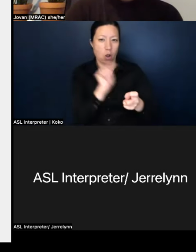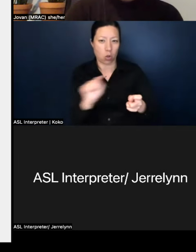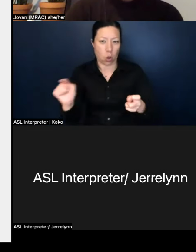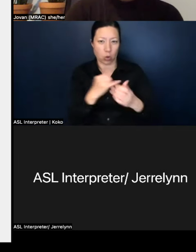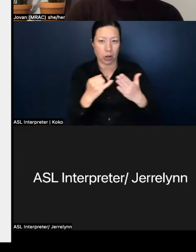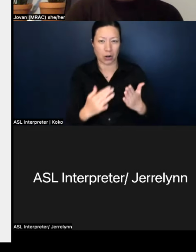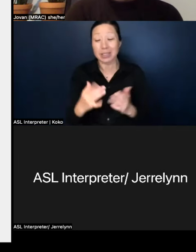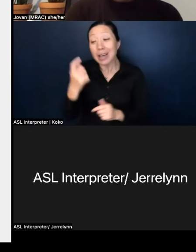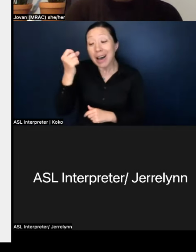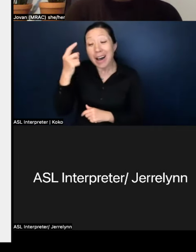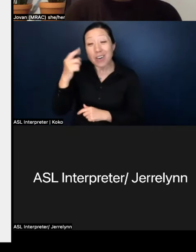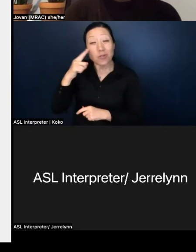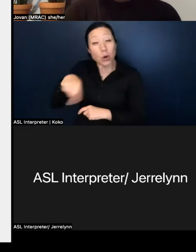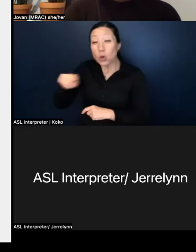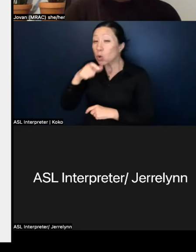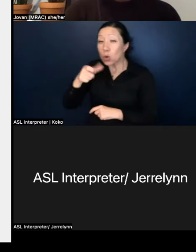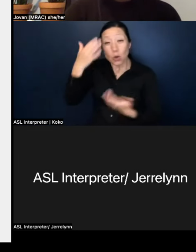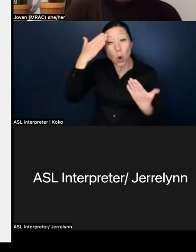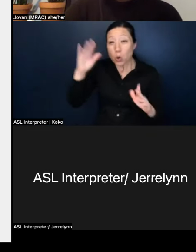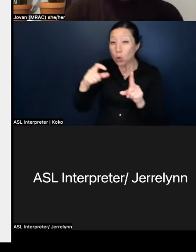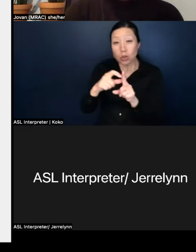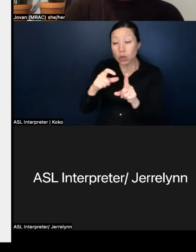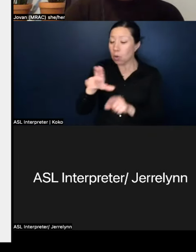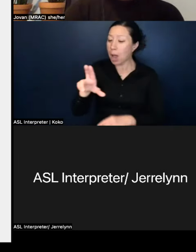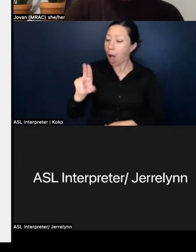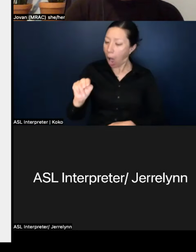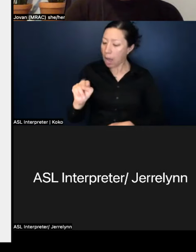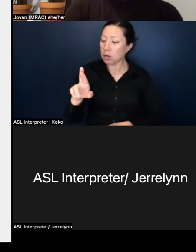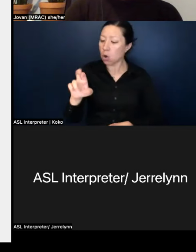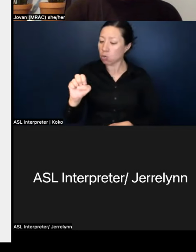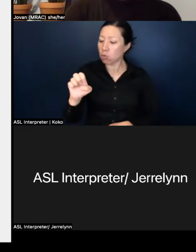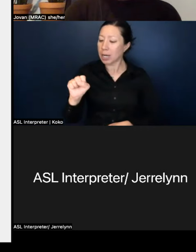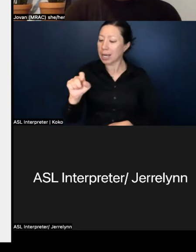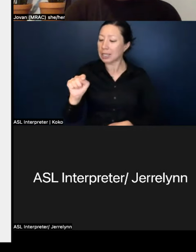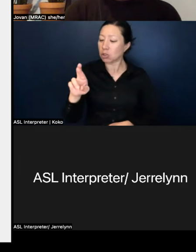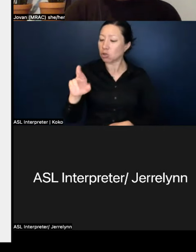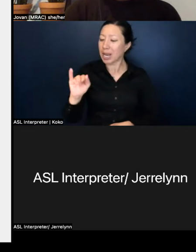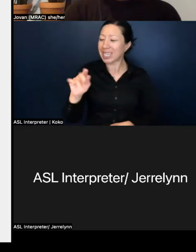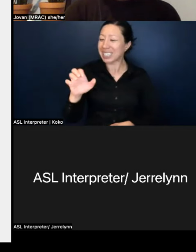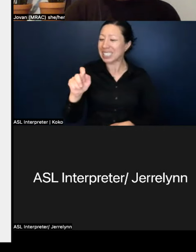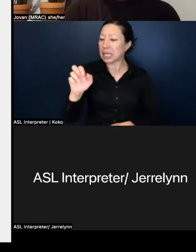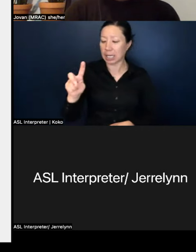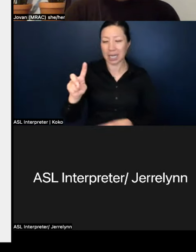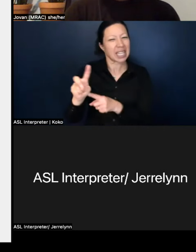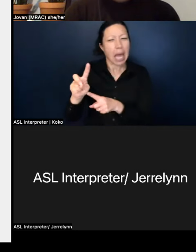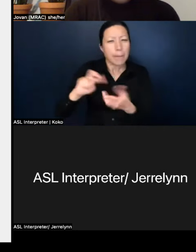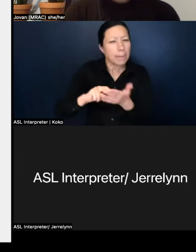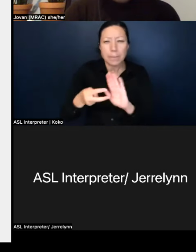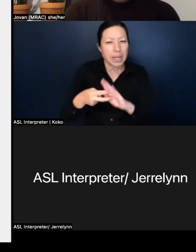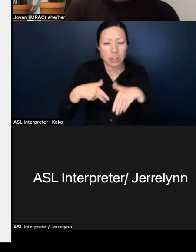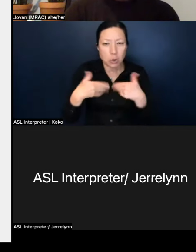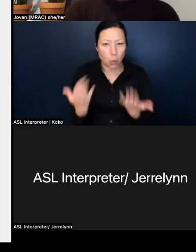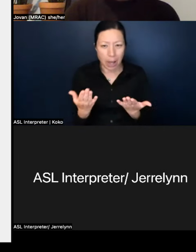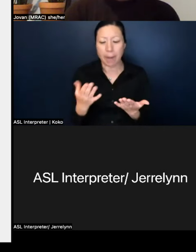for those of you who are not familiar with the term. So unrestricted means, money that can be used for any purpose.